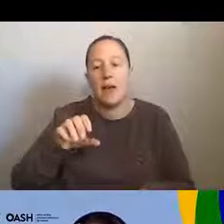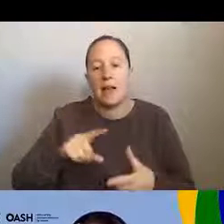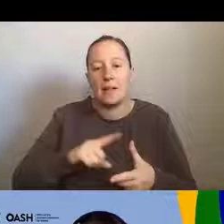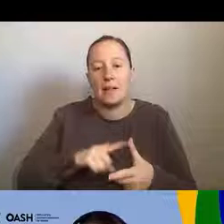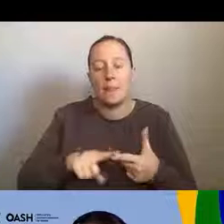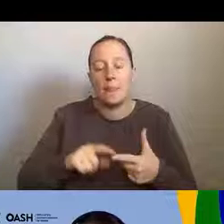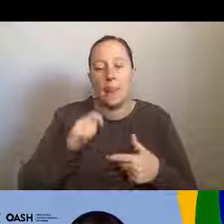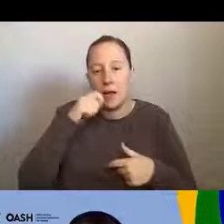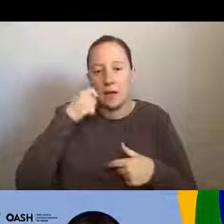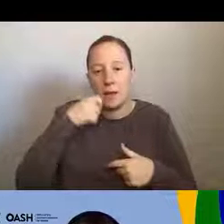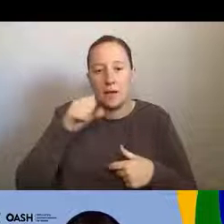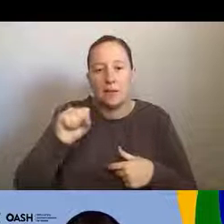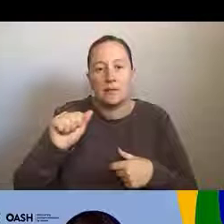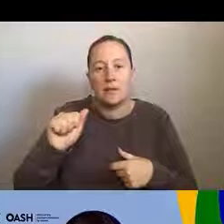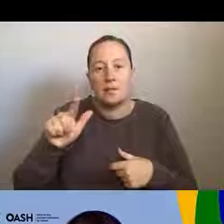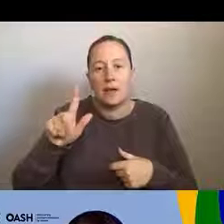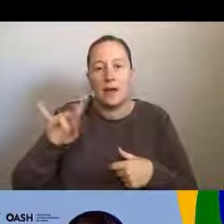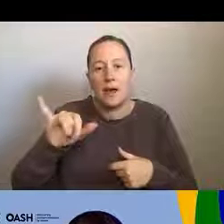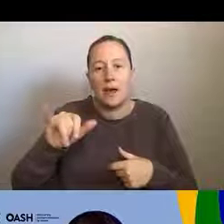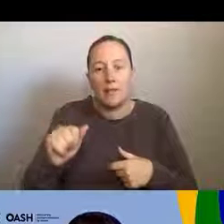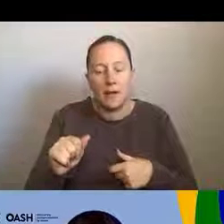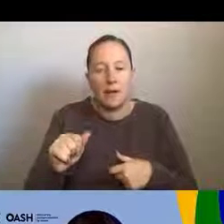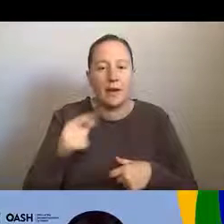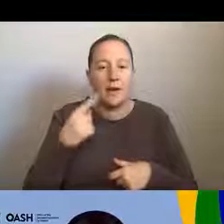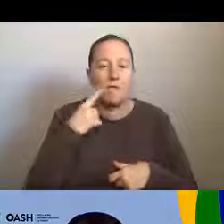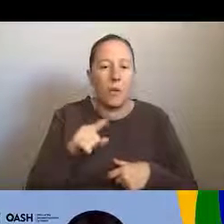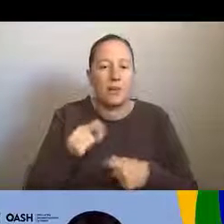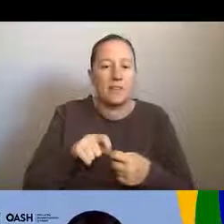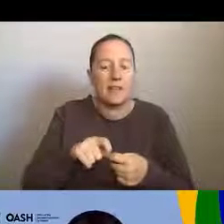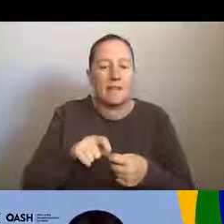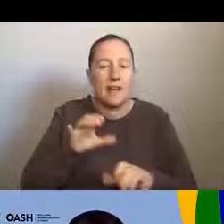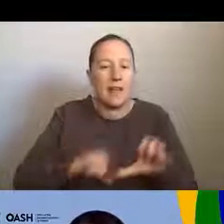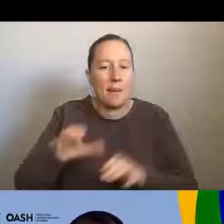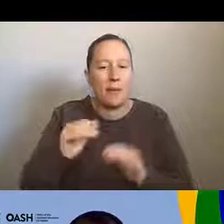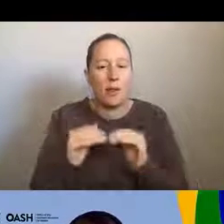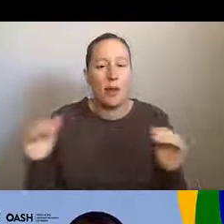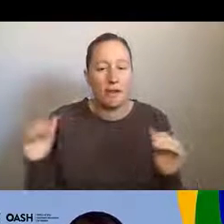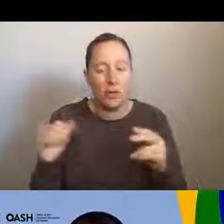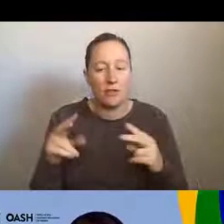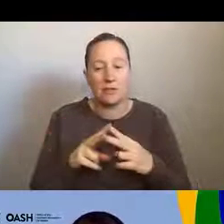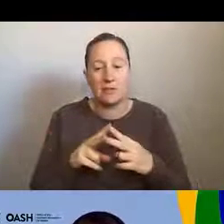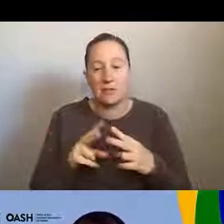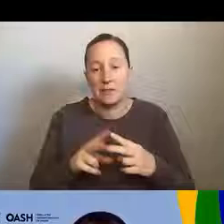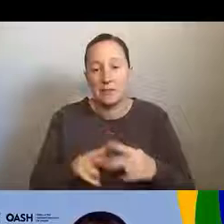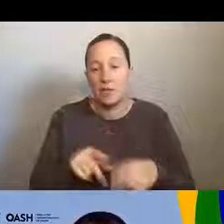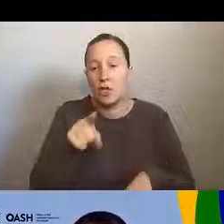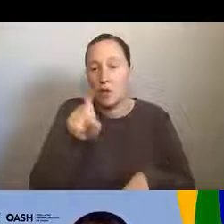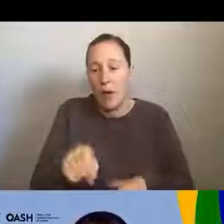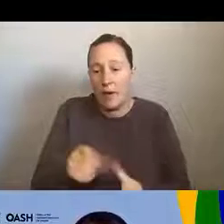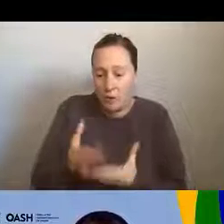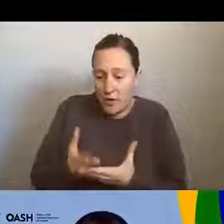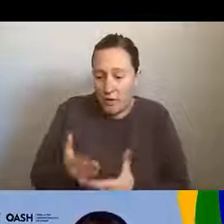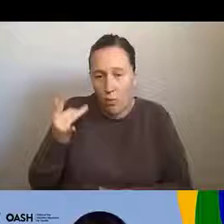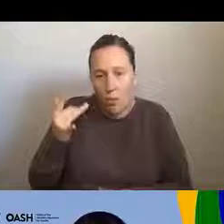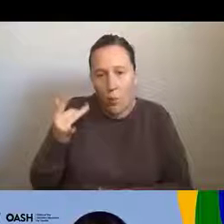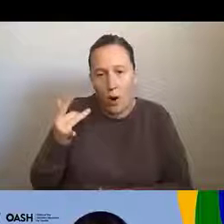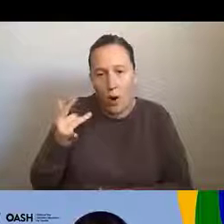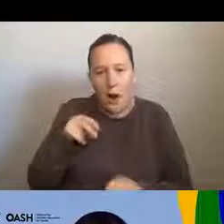for stress hormone levels, you as the researcher really need to justify and explain why this imaging and specimen collection